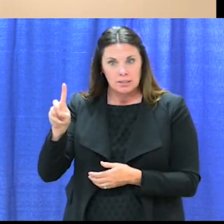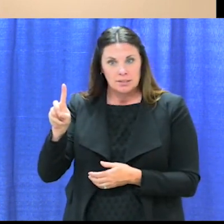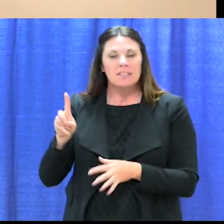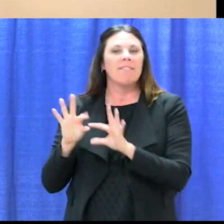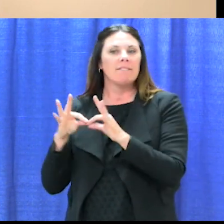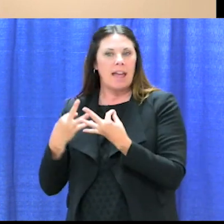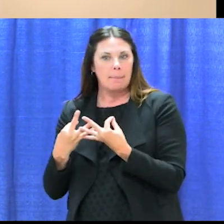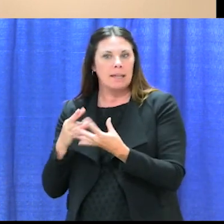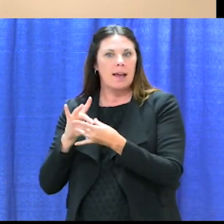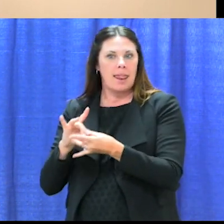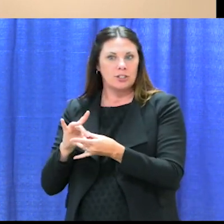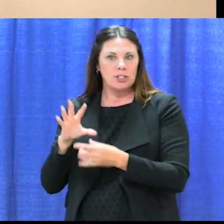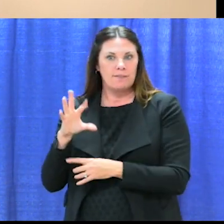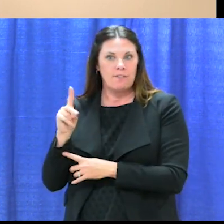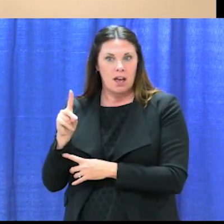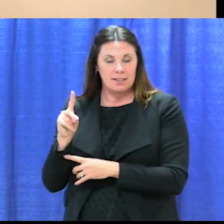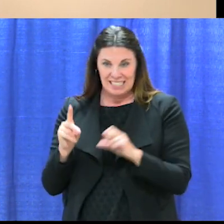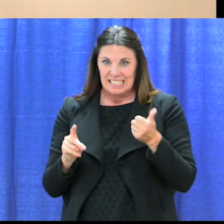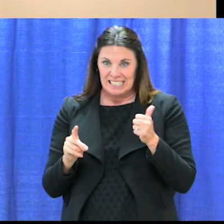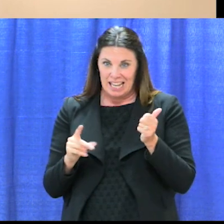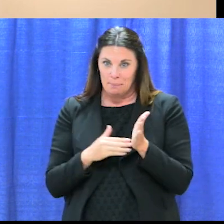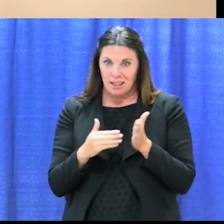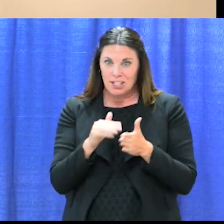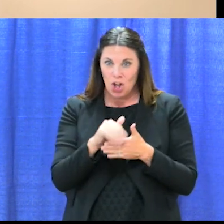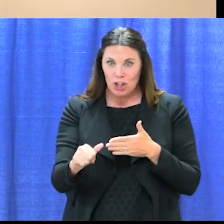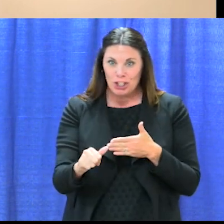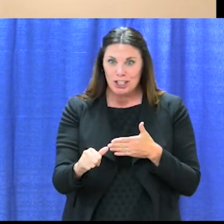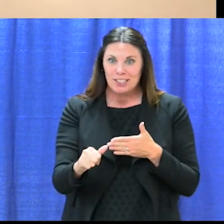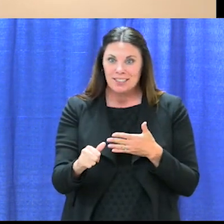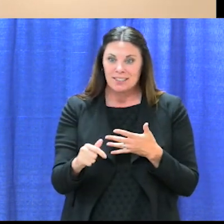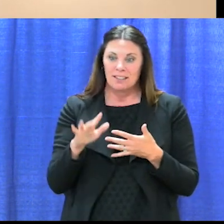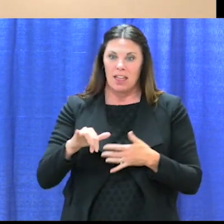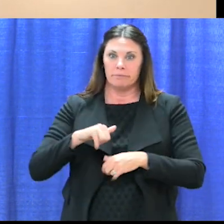and this is a ten million dollar national fund that's created particularly to support